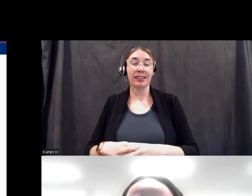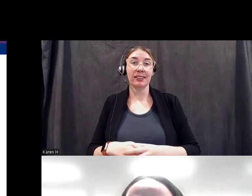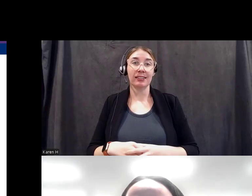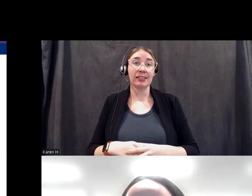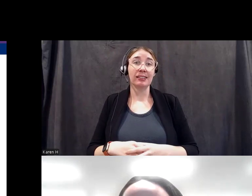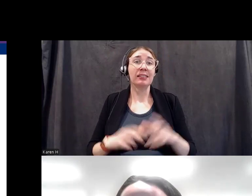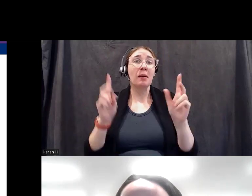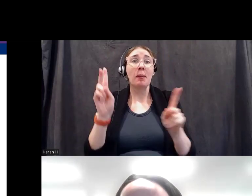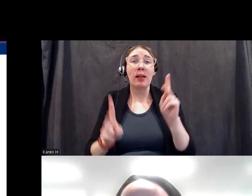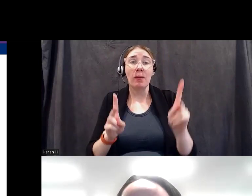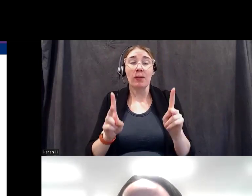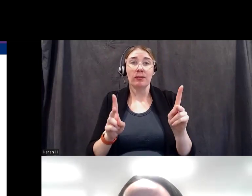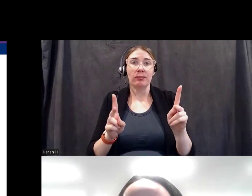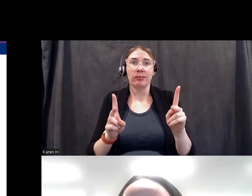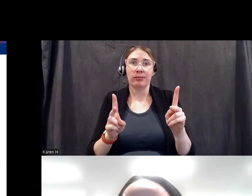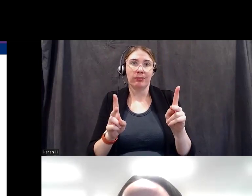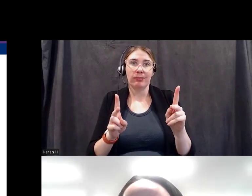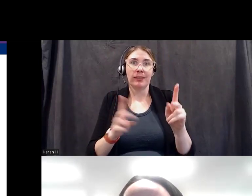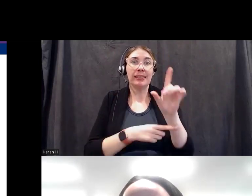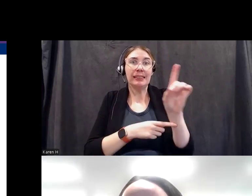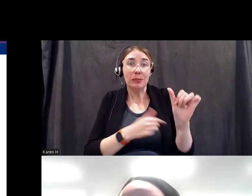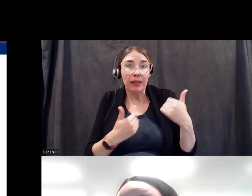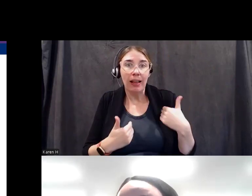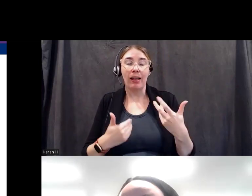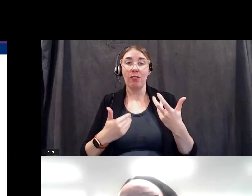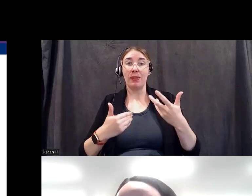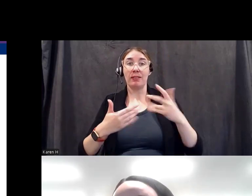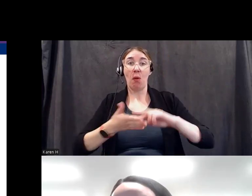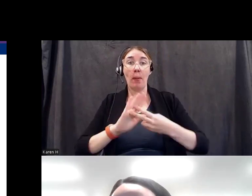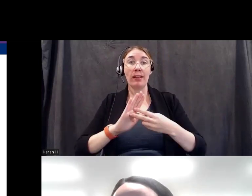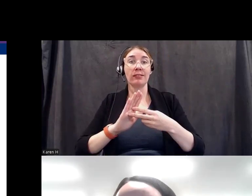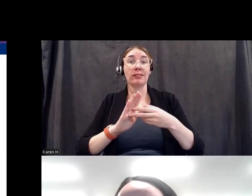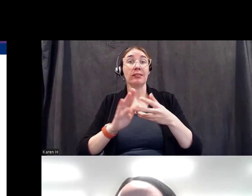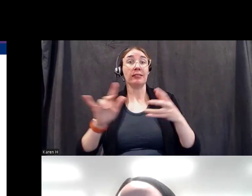not everybody is the same so somebody -- or a bike might work for one person,